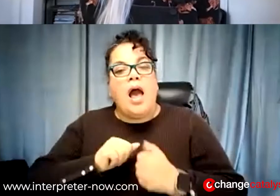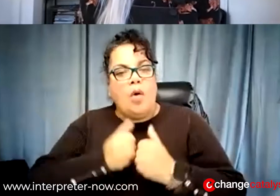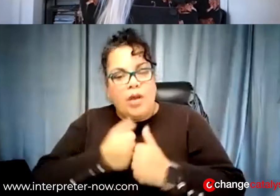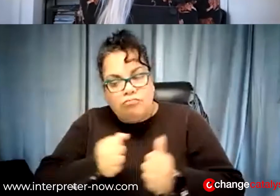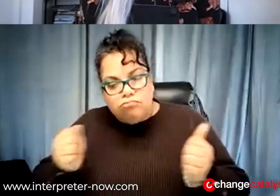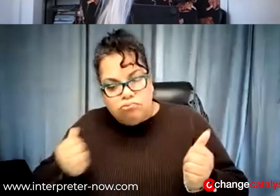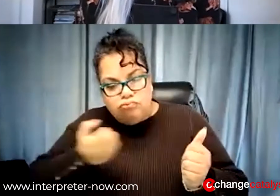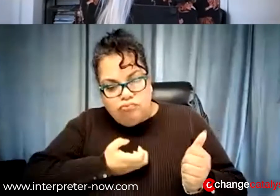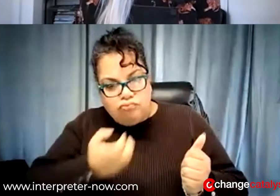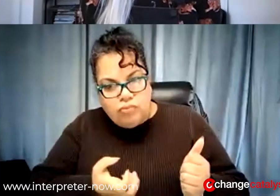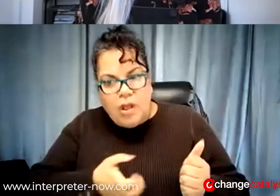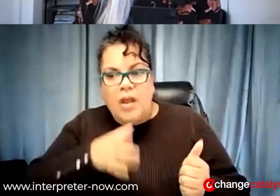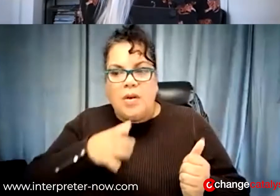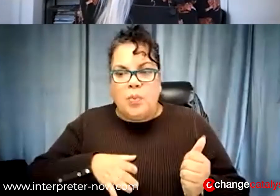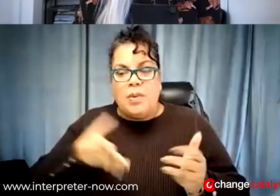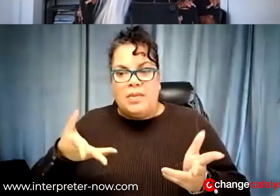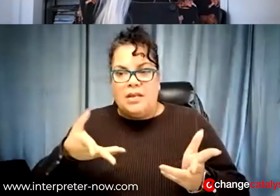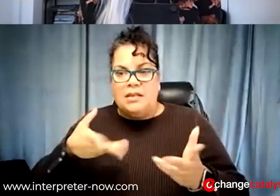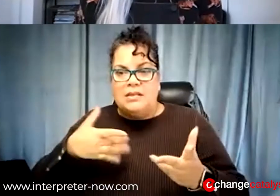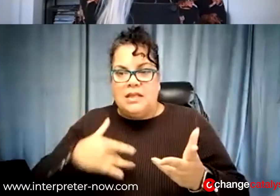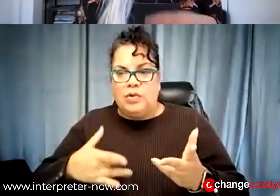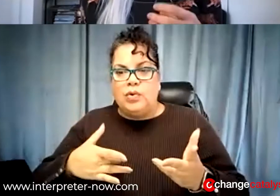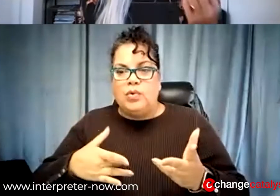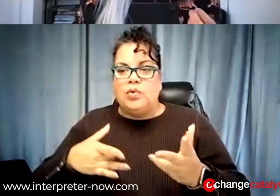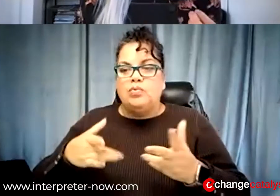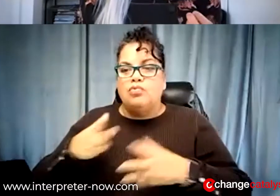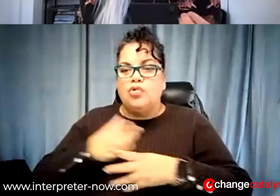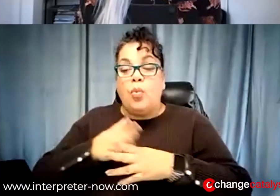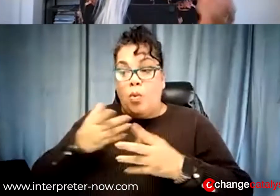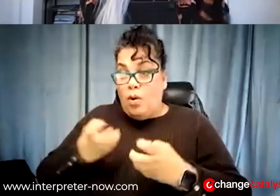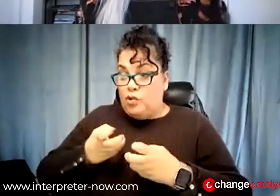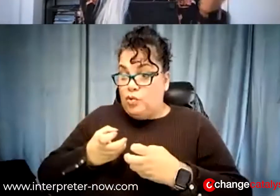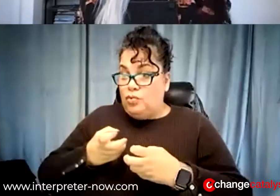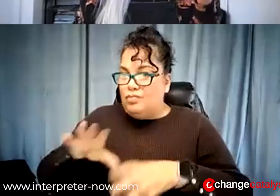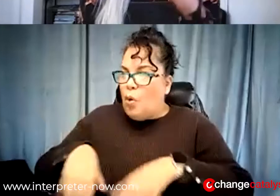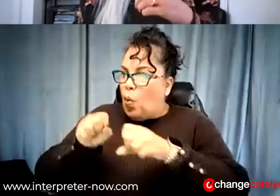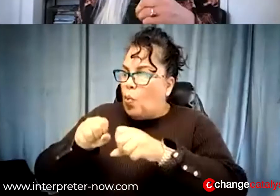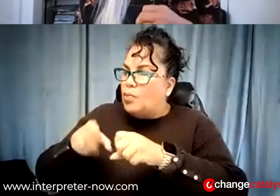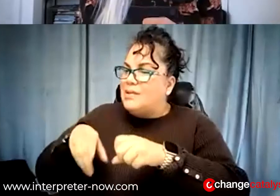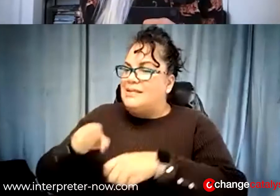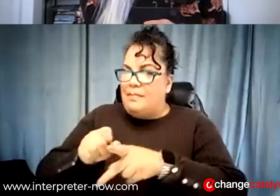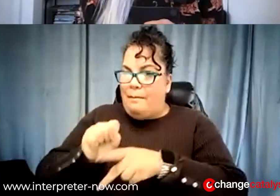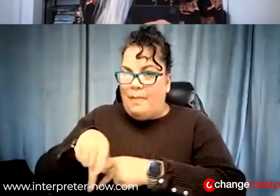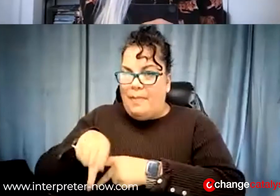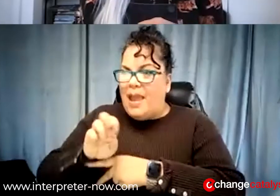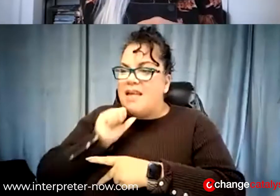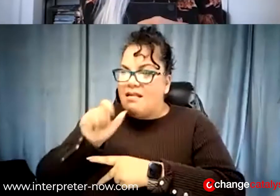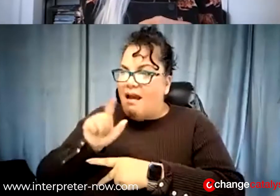some of the milestones in our life, we want to hold space versus push people through to a conversion goal.